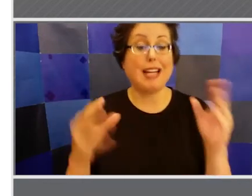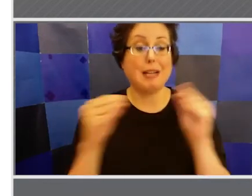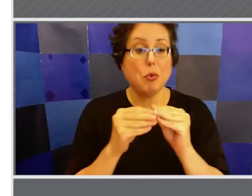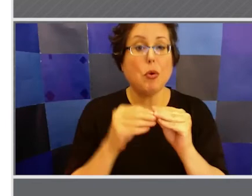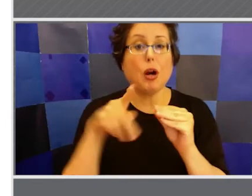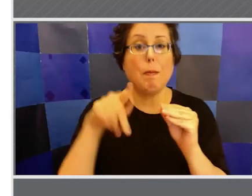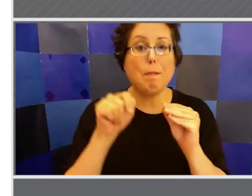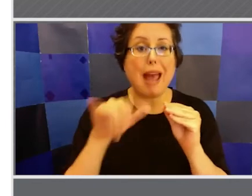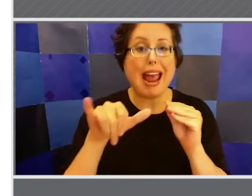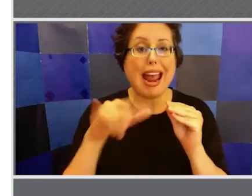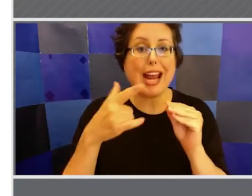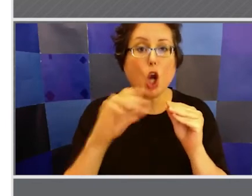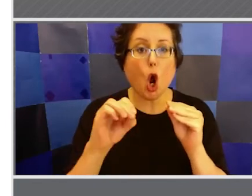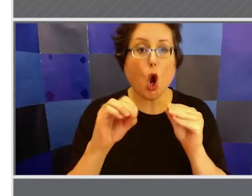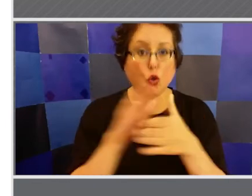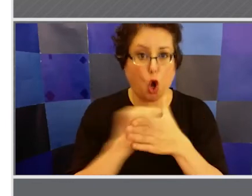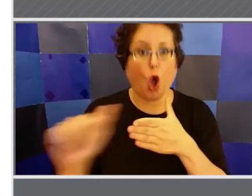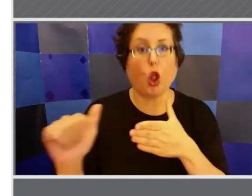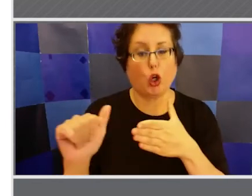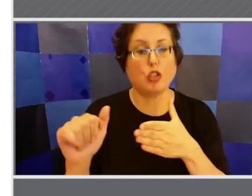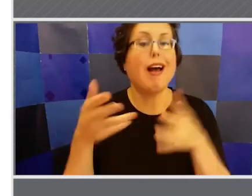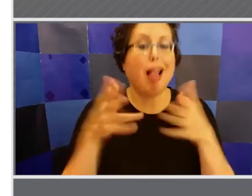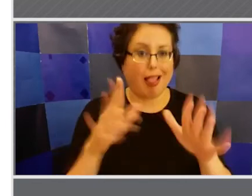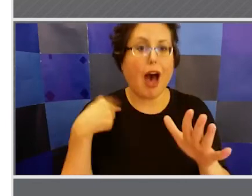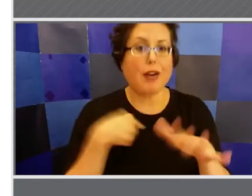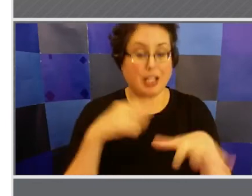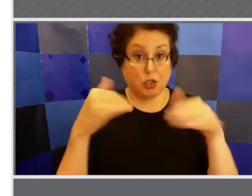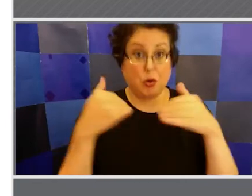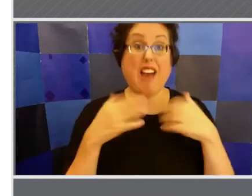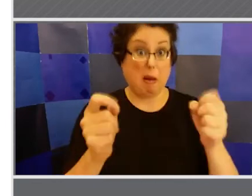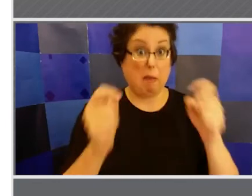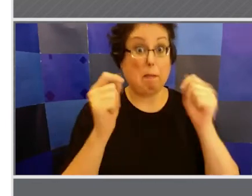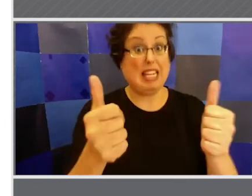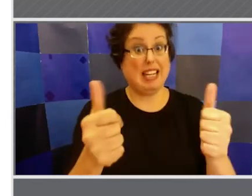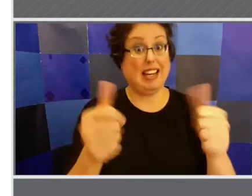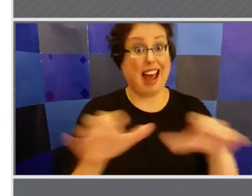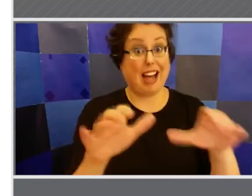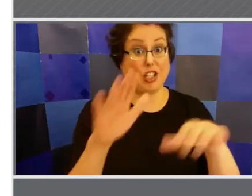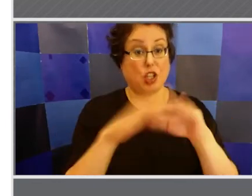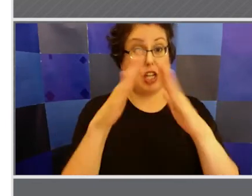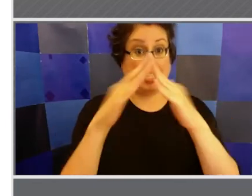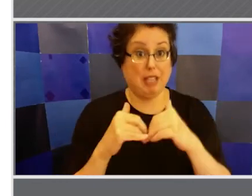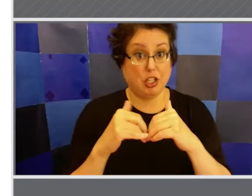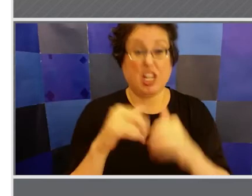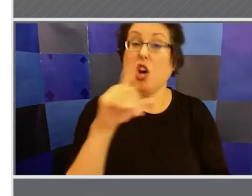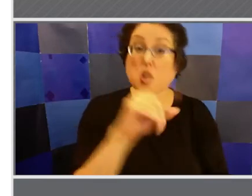CD vd dollars allowing us to take more immediate actions on demolitions in 2020 feel I received